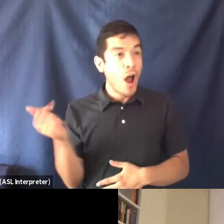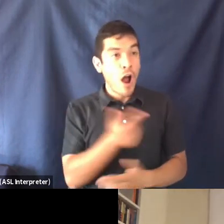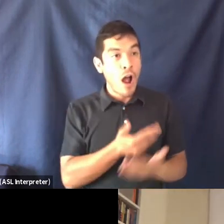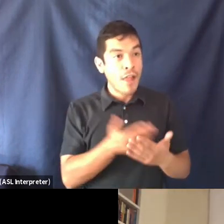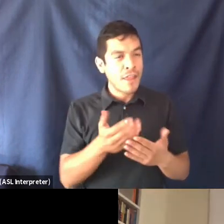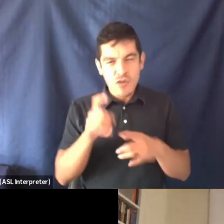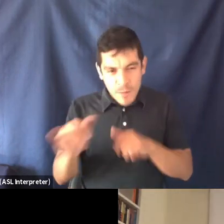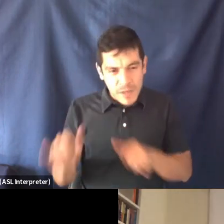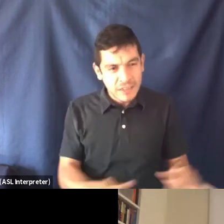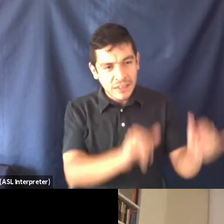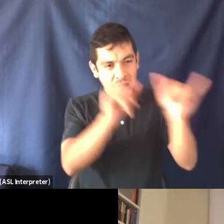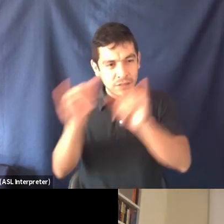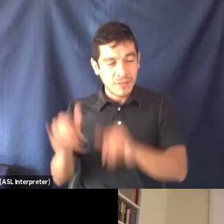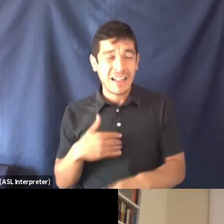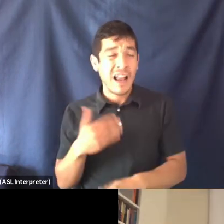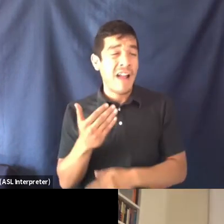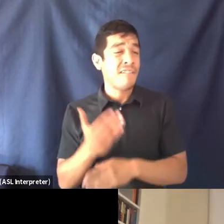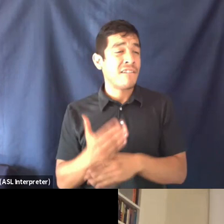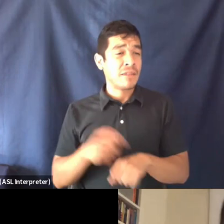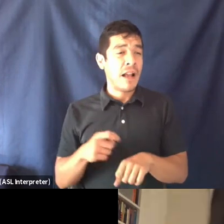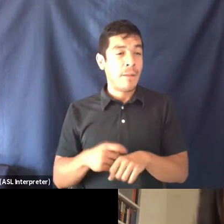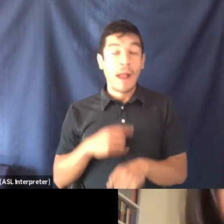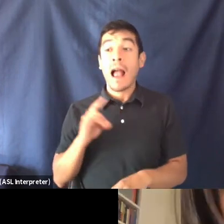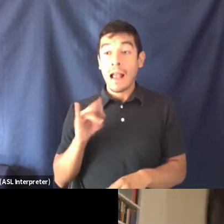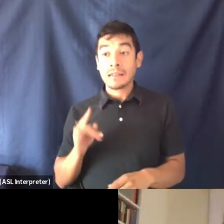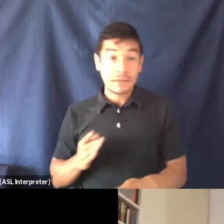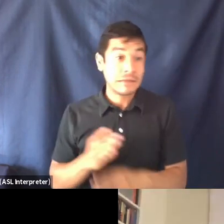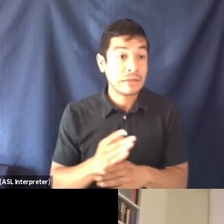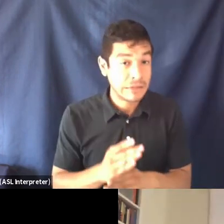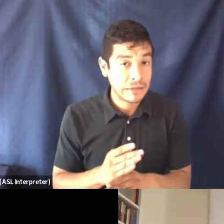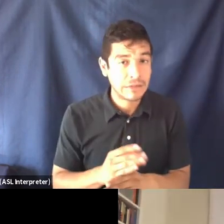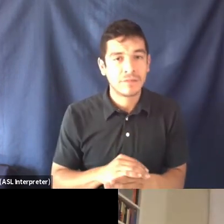And there were times when I intervened and with the scene where Zeytin gets attacked by the other dogs.